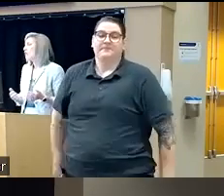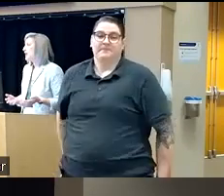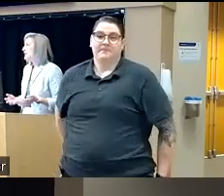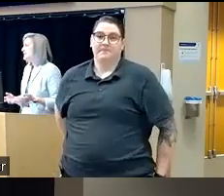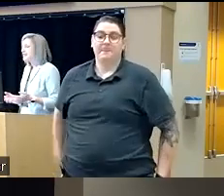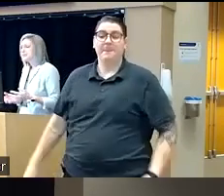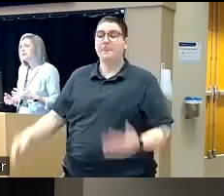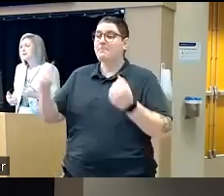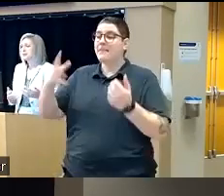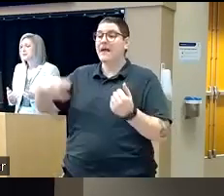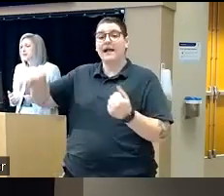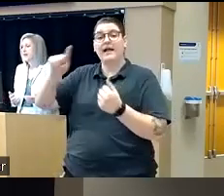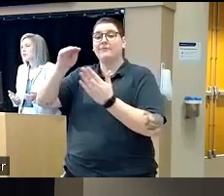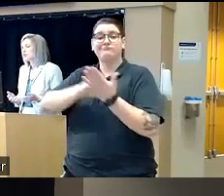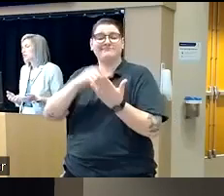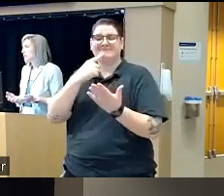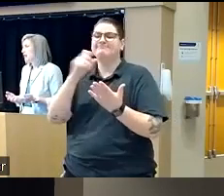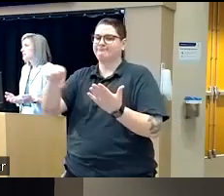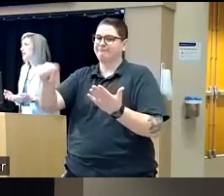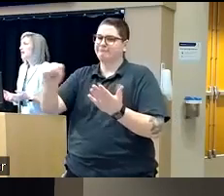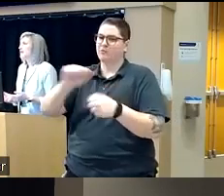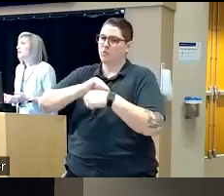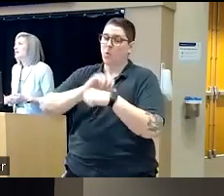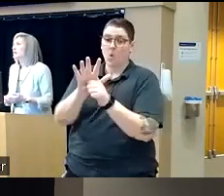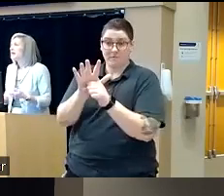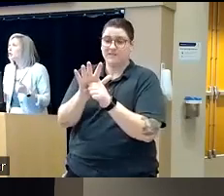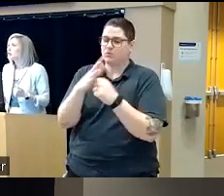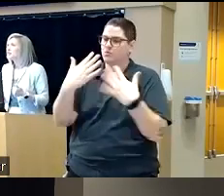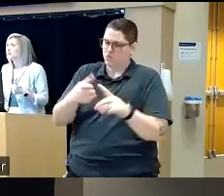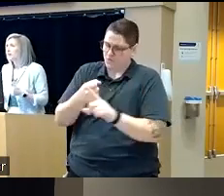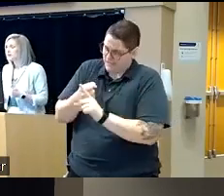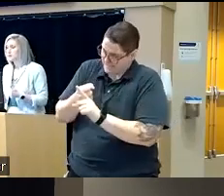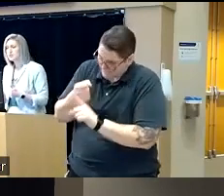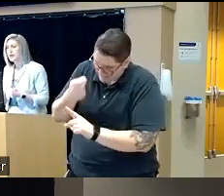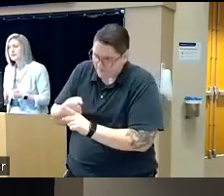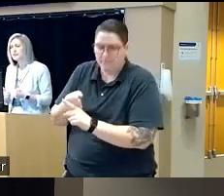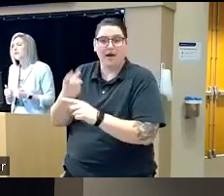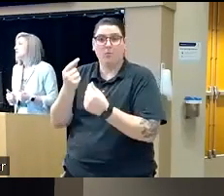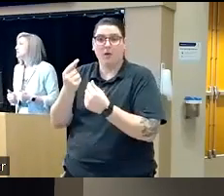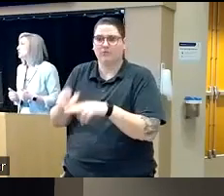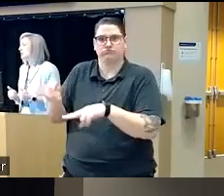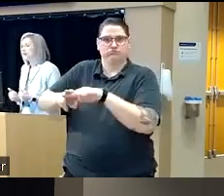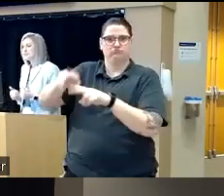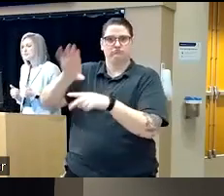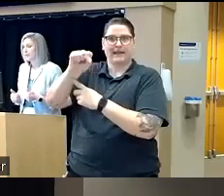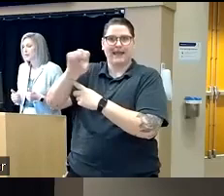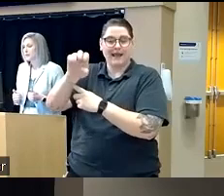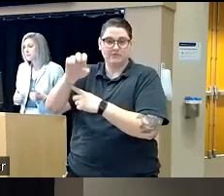that covid-19 seemed to have a large impact on the increase in caseload size and also client severity